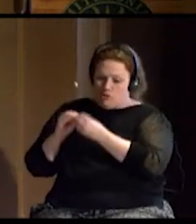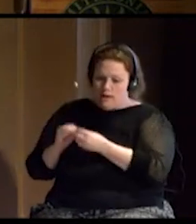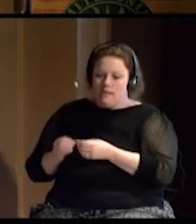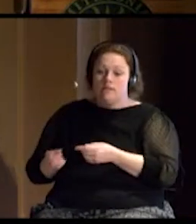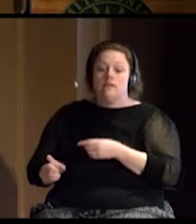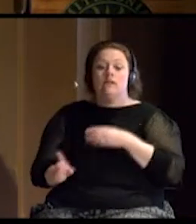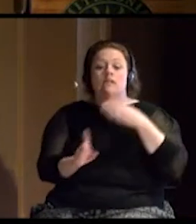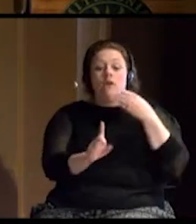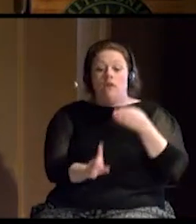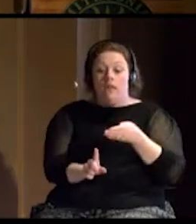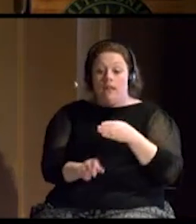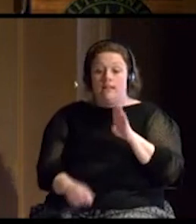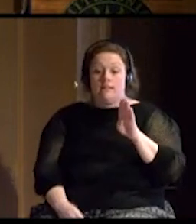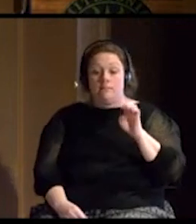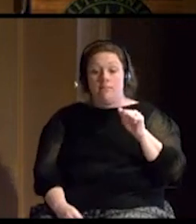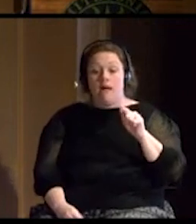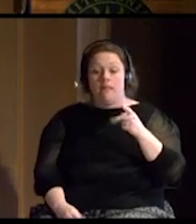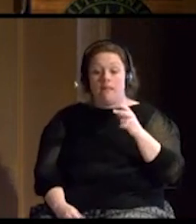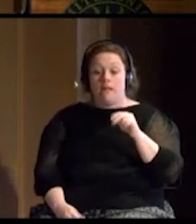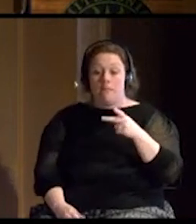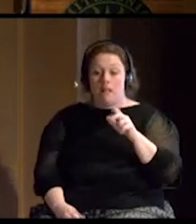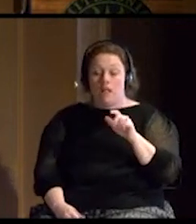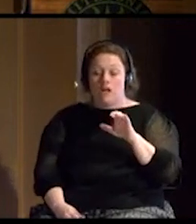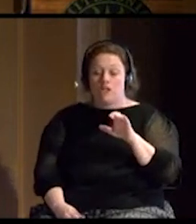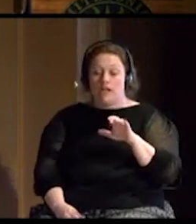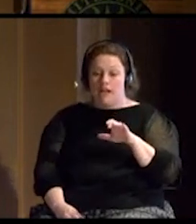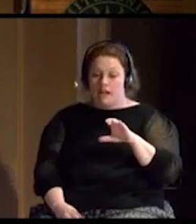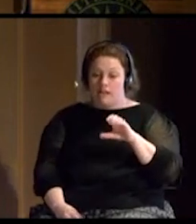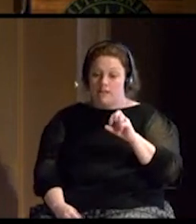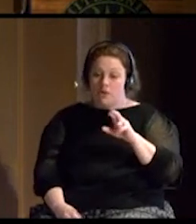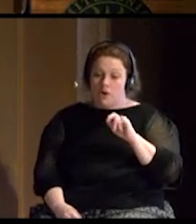and all previous clades we looked at were mostly shallow,